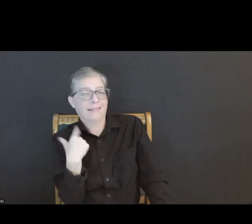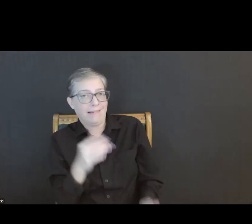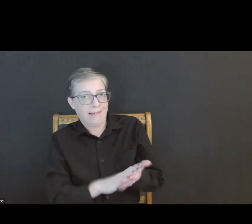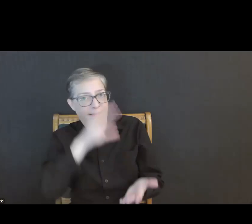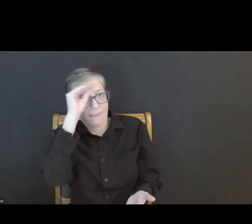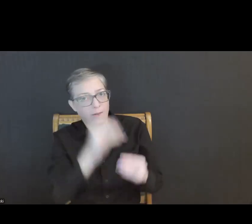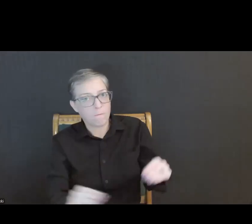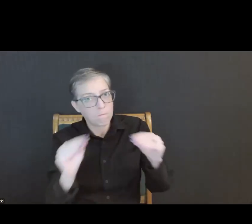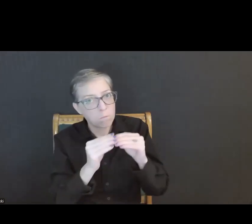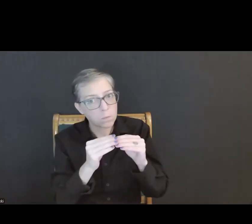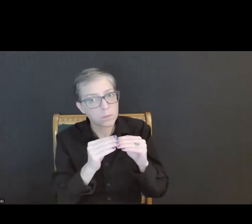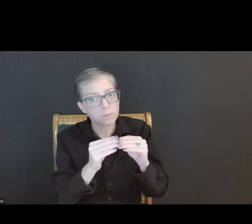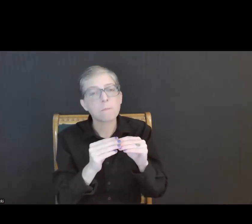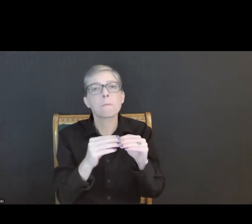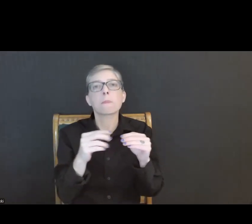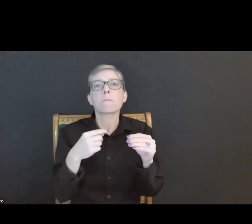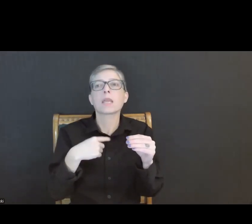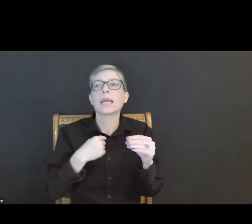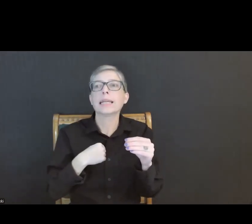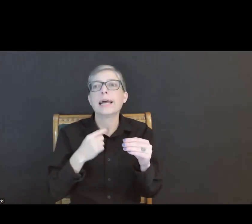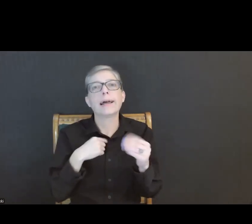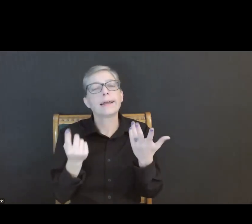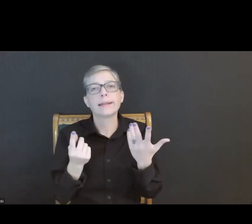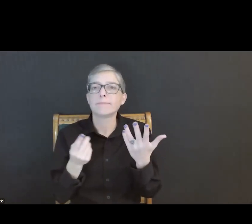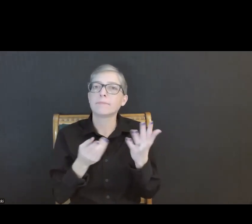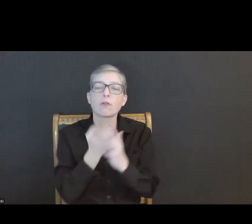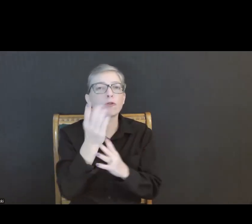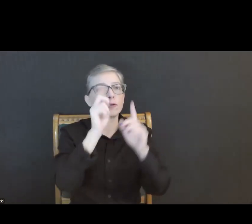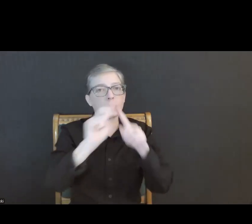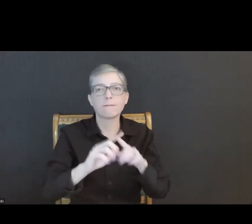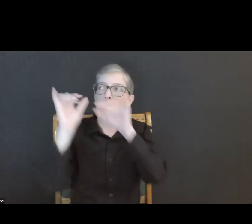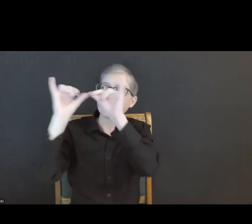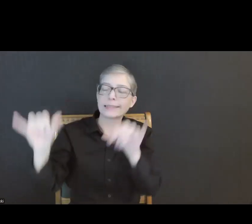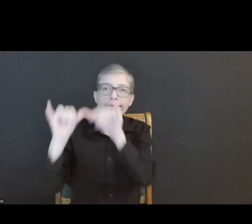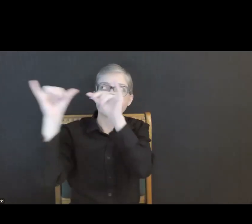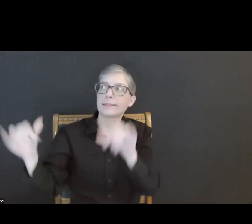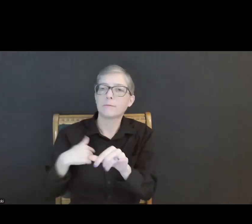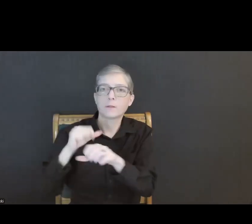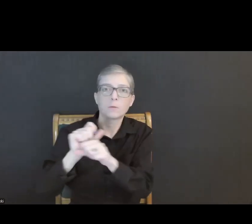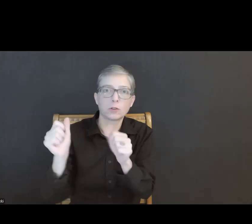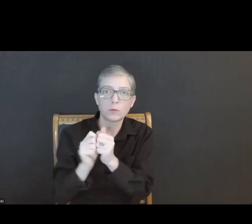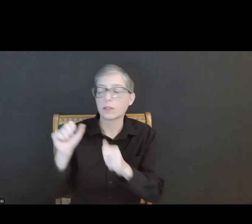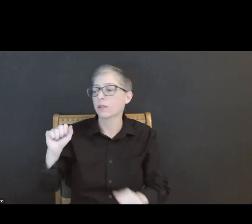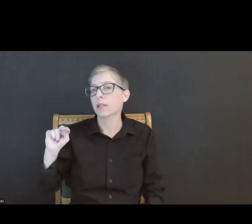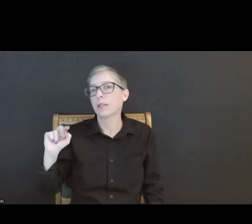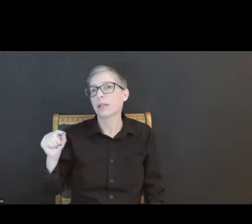opportunity to go through the various systems I've worked with uh Anthony Jordan strong I've worked